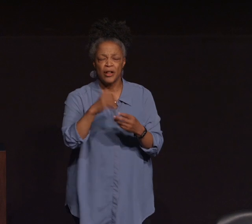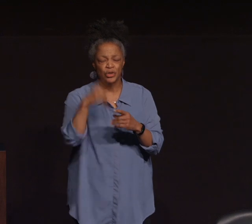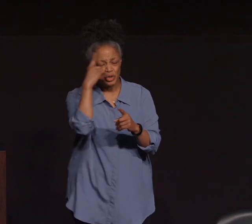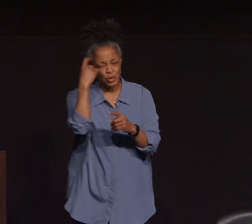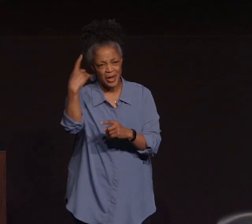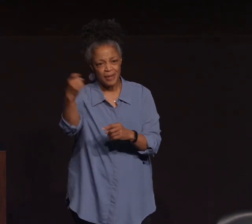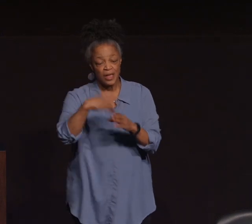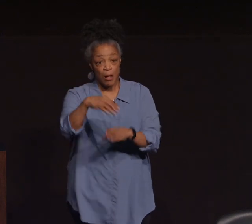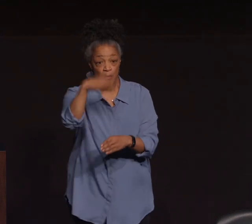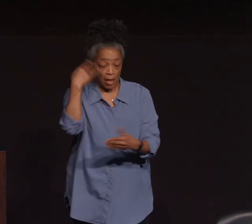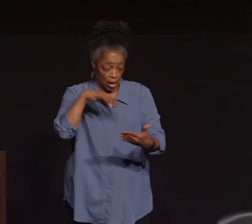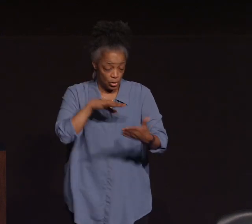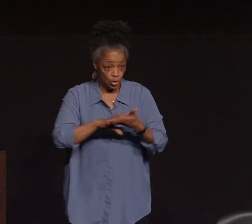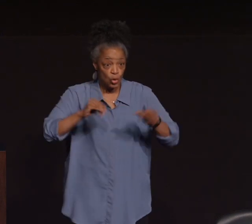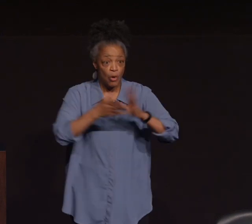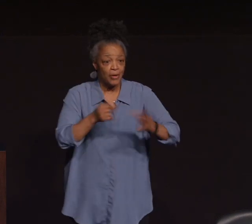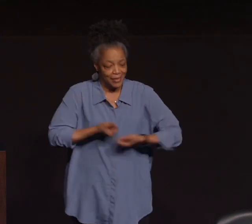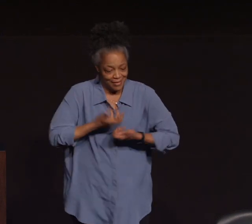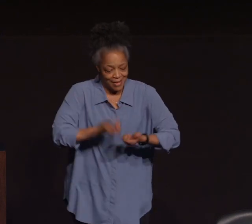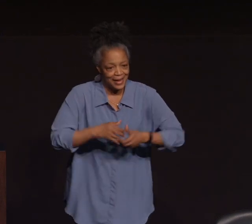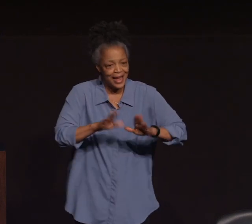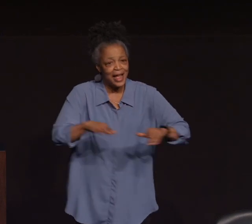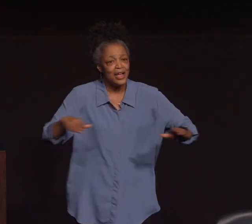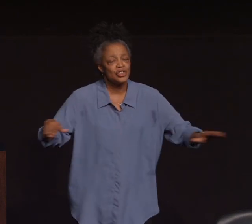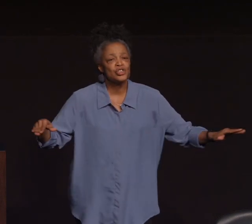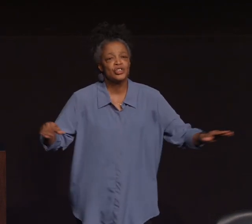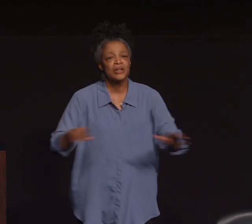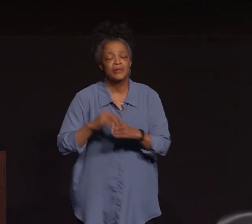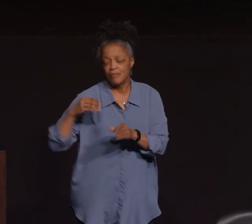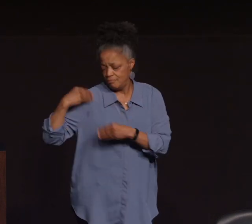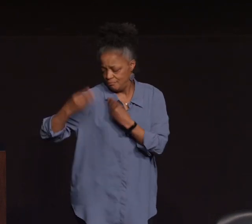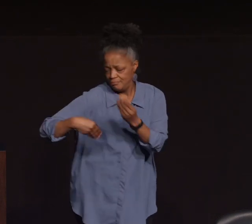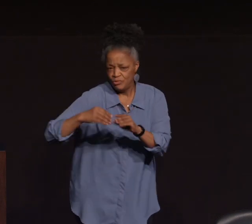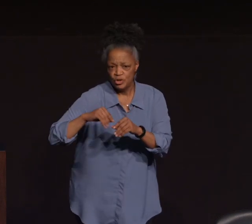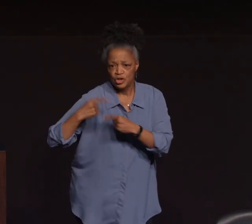and Children's Literature Across the Generations," this is a